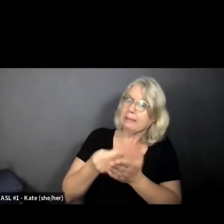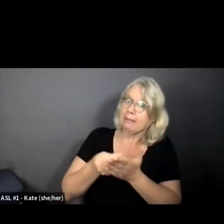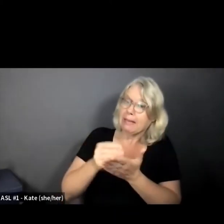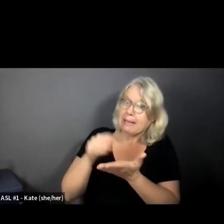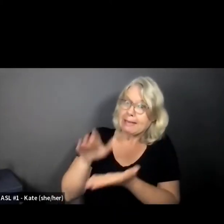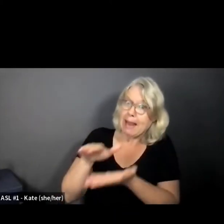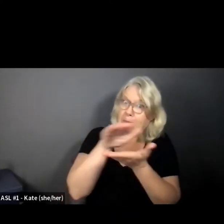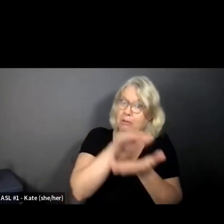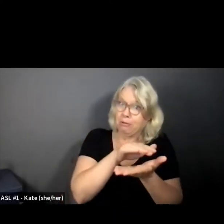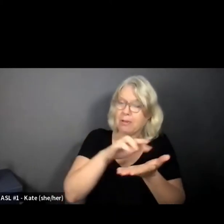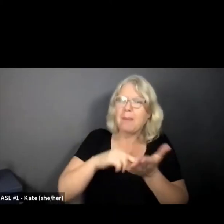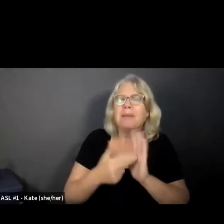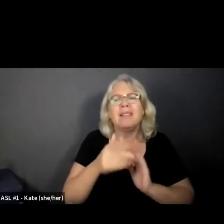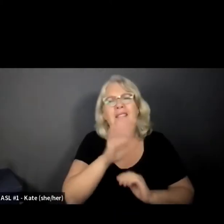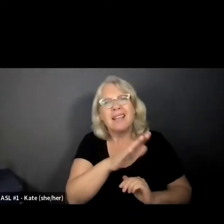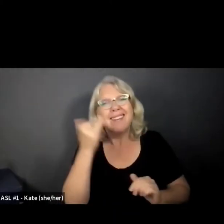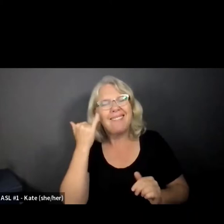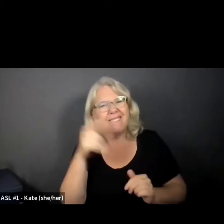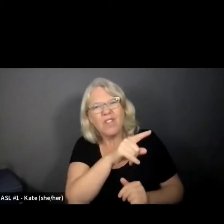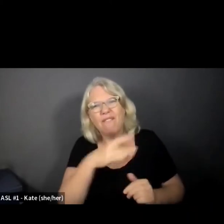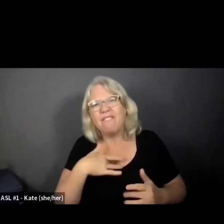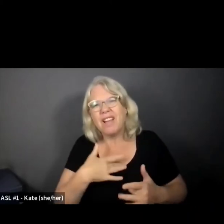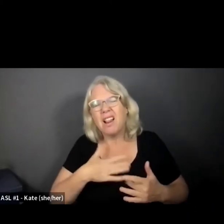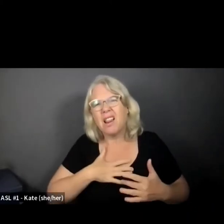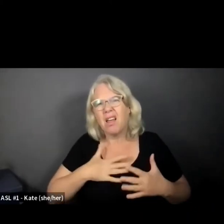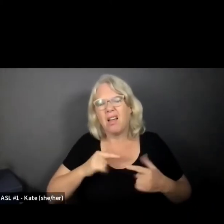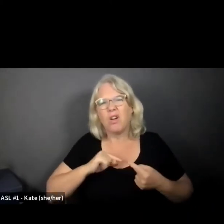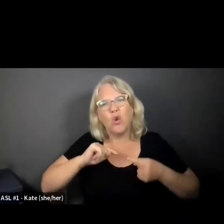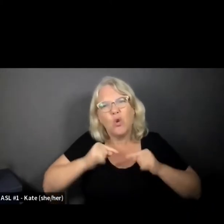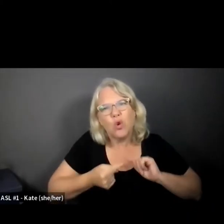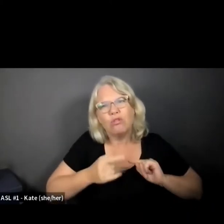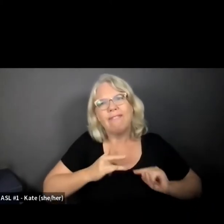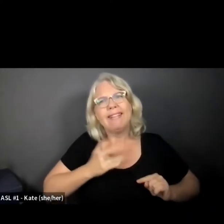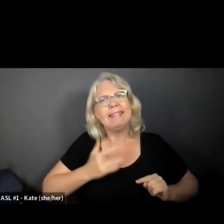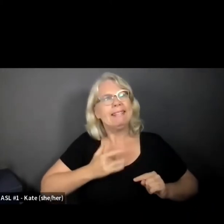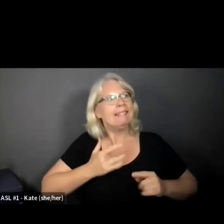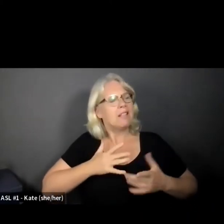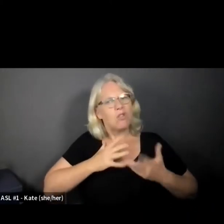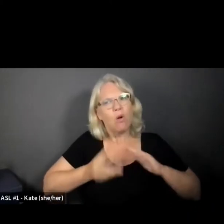HURT FEELINGS AND INJURY TO DIGNITY AND SELF-RESPECT.